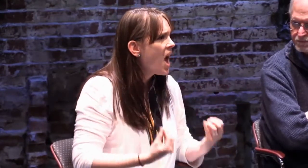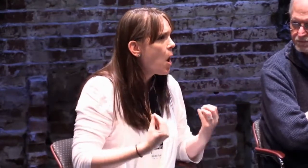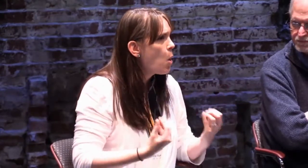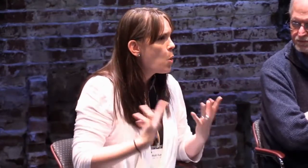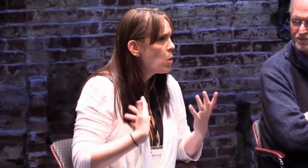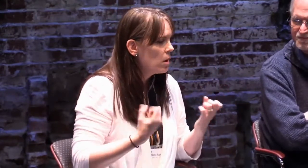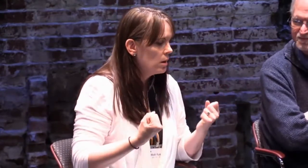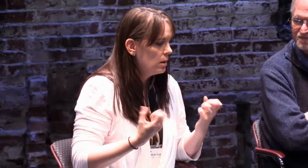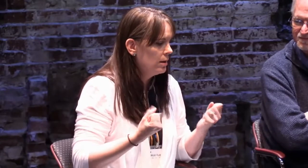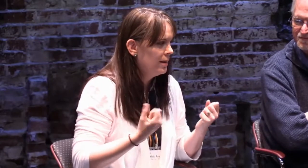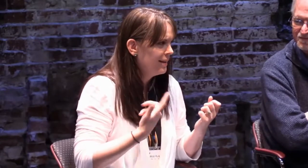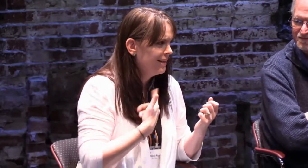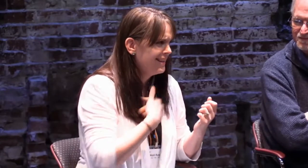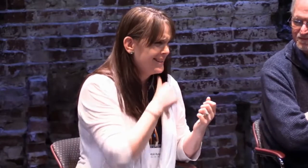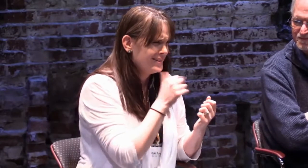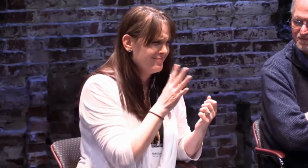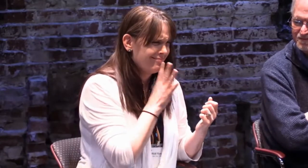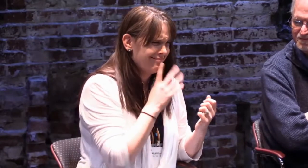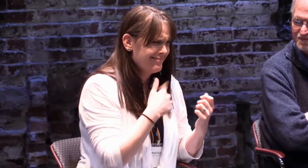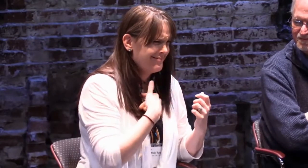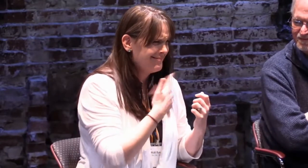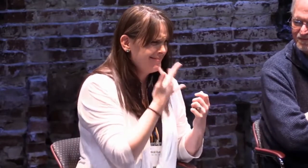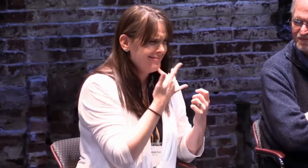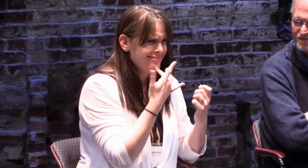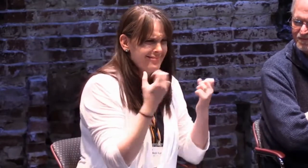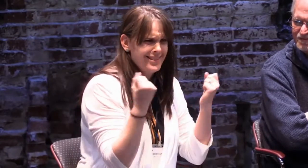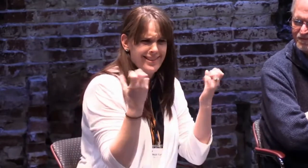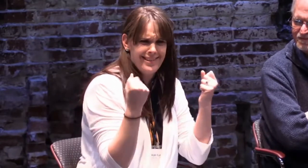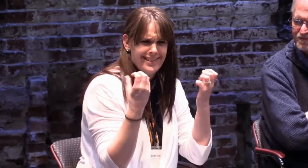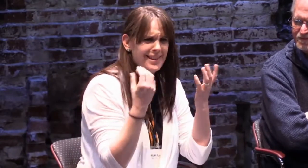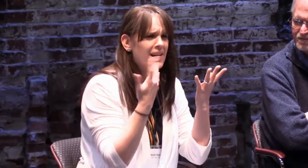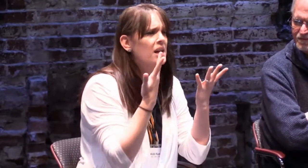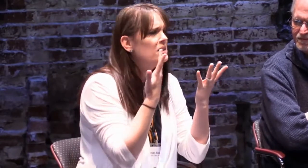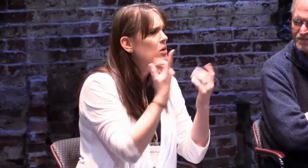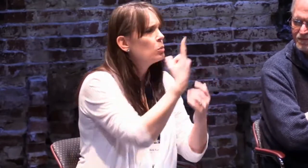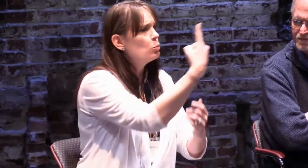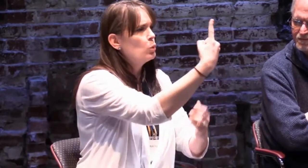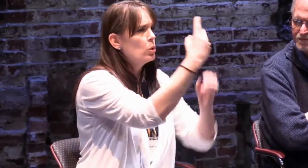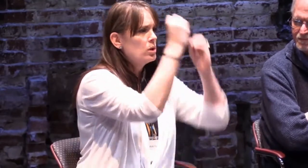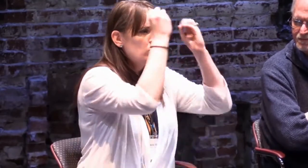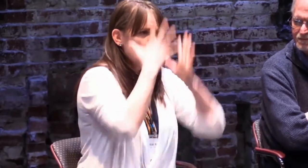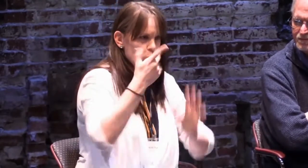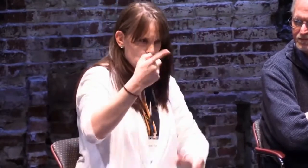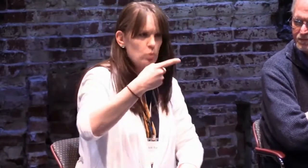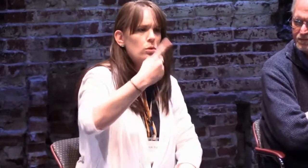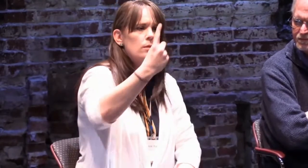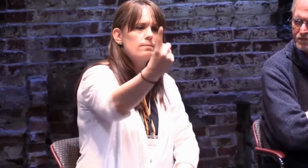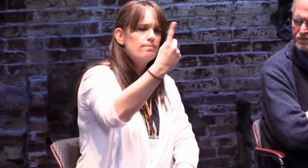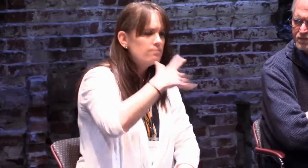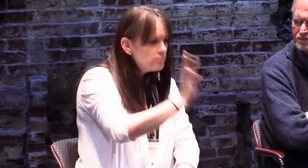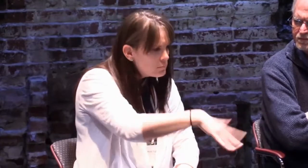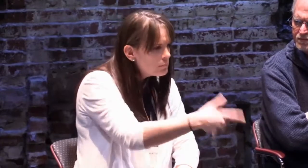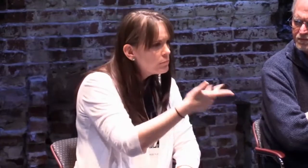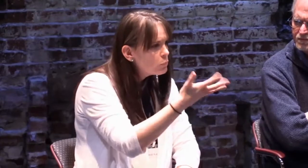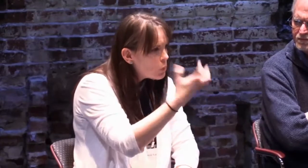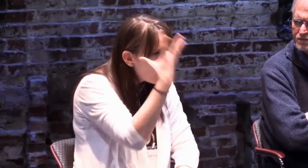I didn't realize how I could participate in some programs that required speech, and inflection,